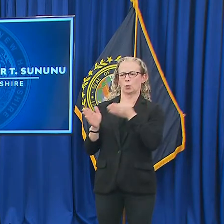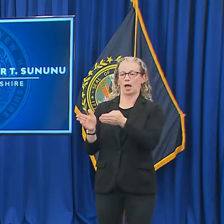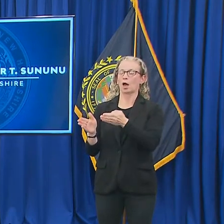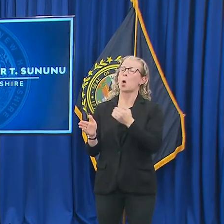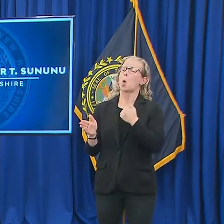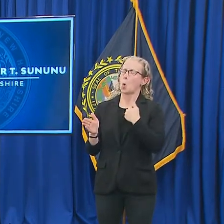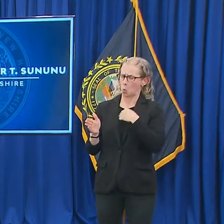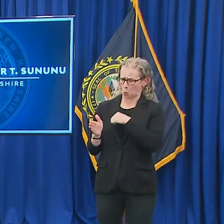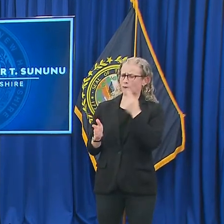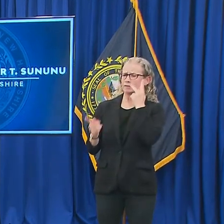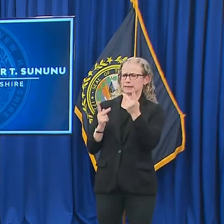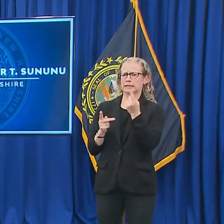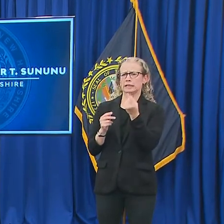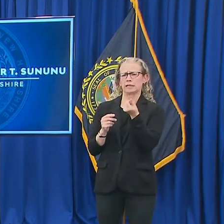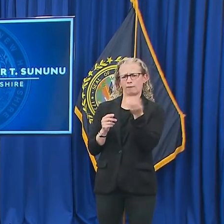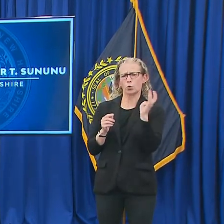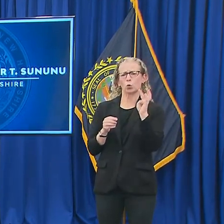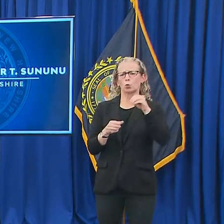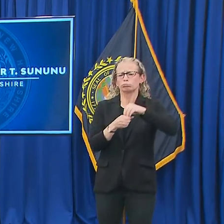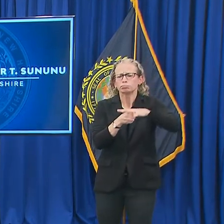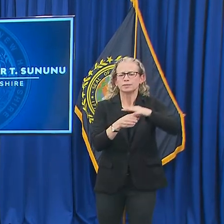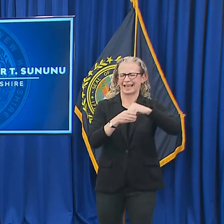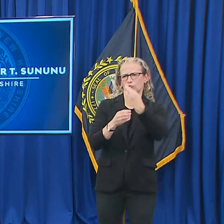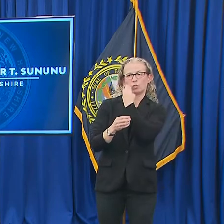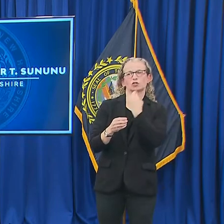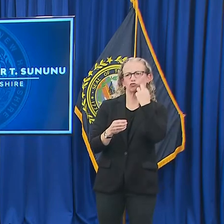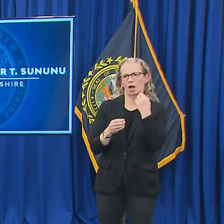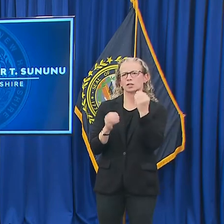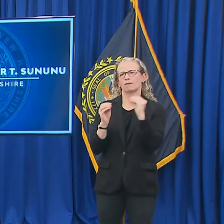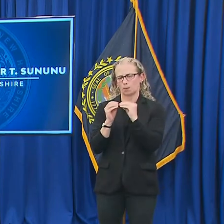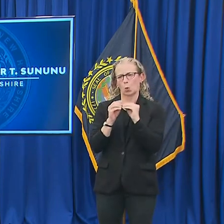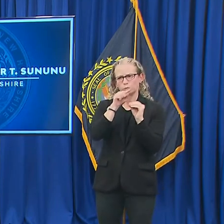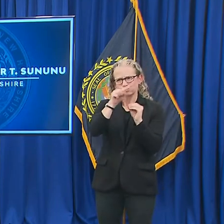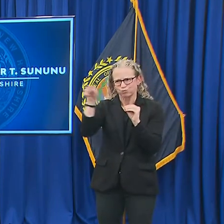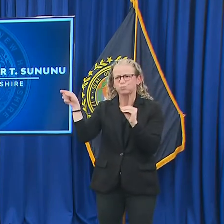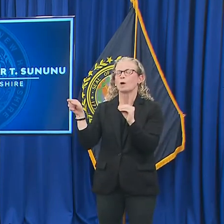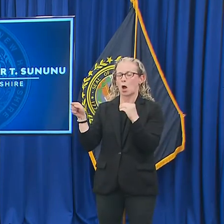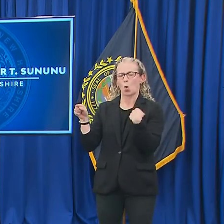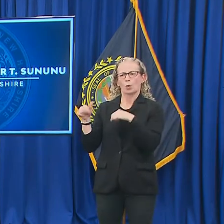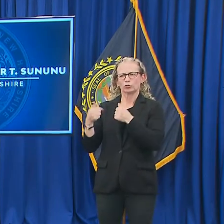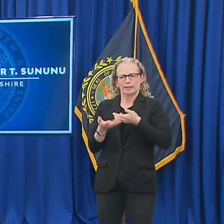That would be an absolute disaster. Yeah No. If anything New Hampshire is a great example,